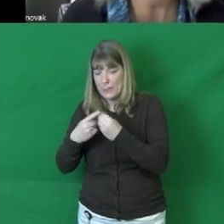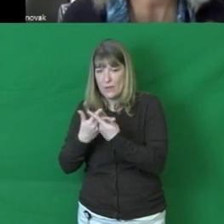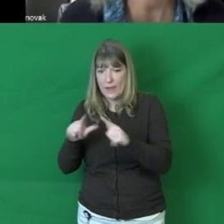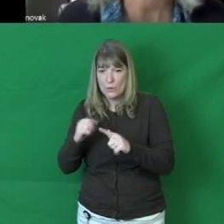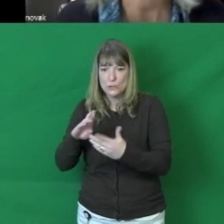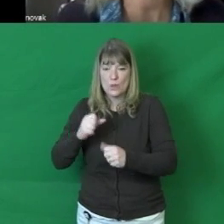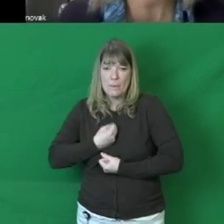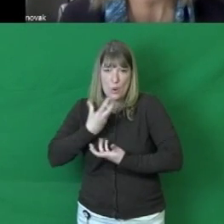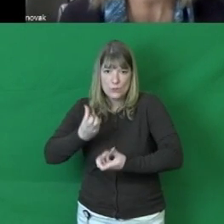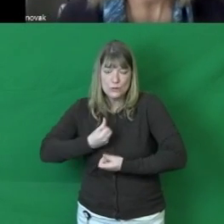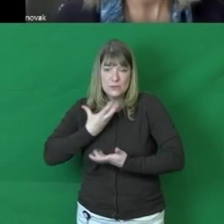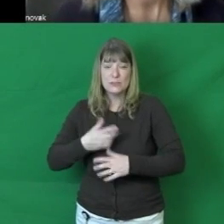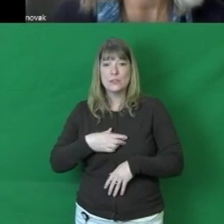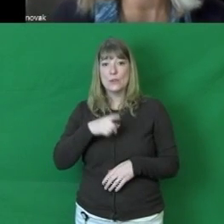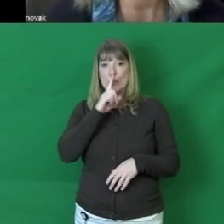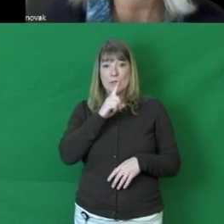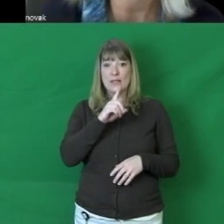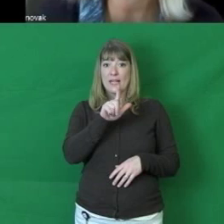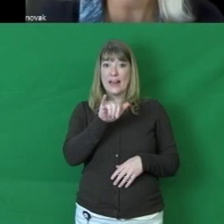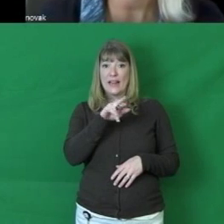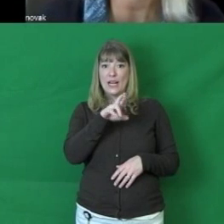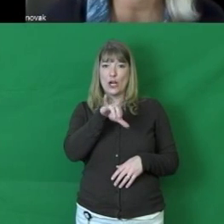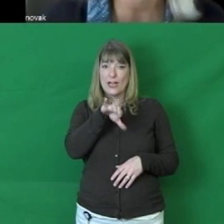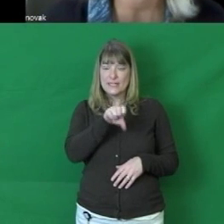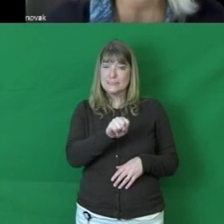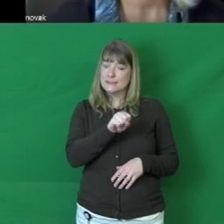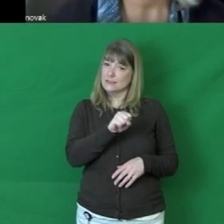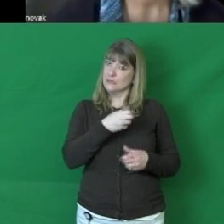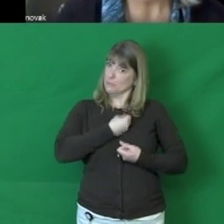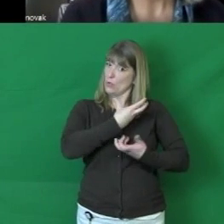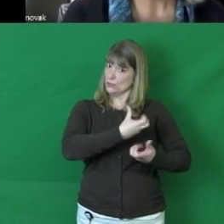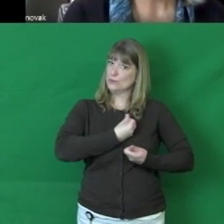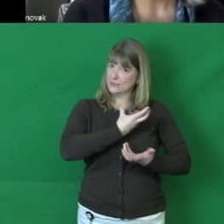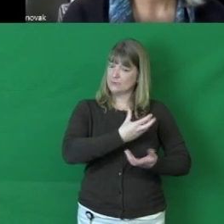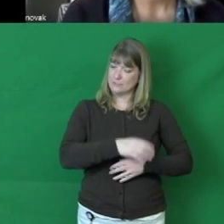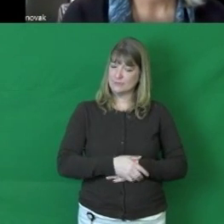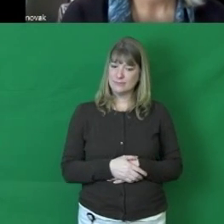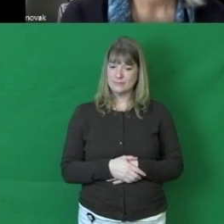and poetry, because lyrics to songs are really poetry.